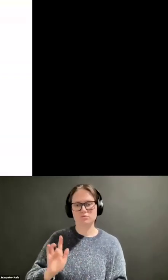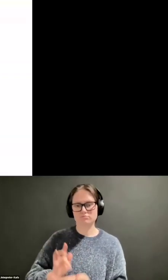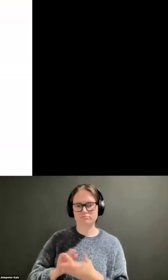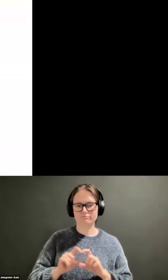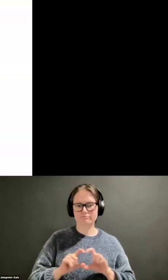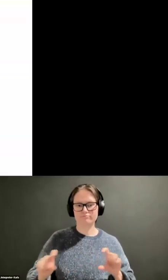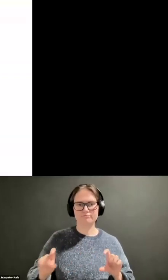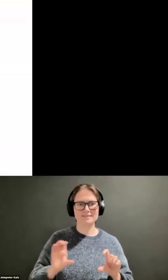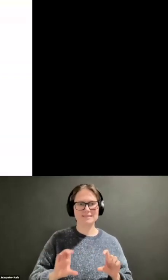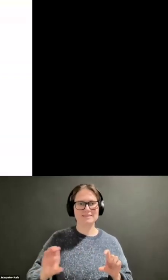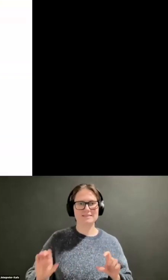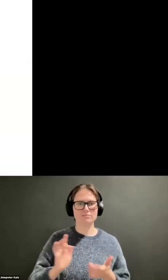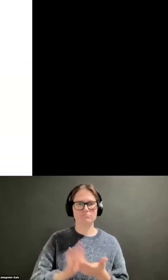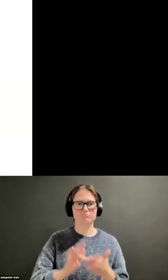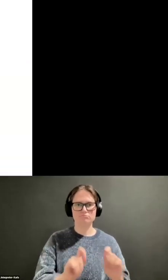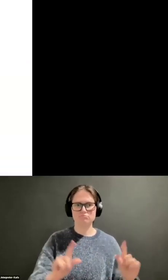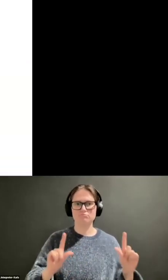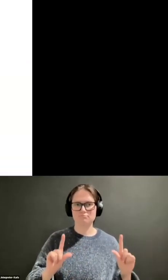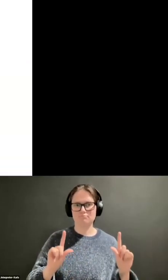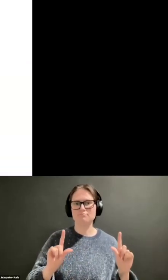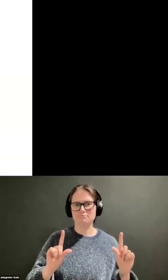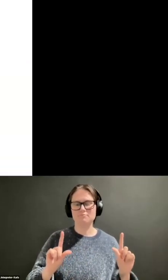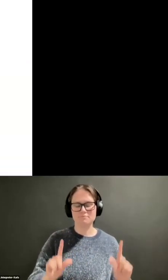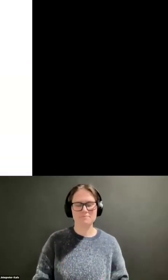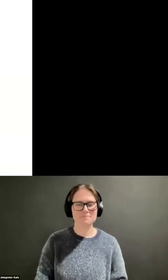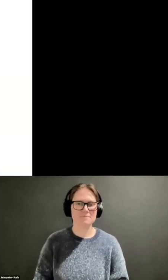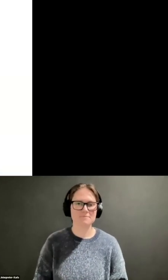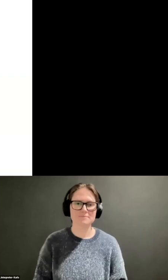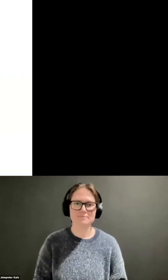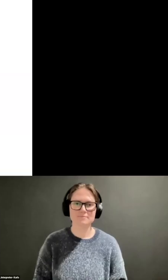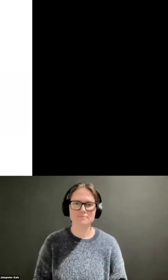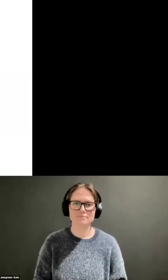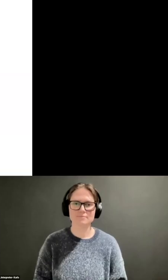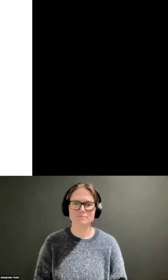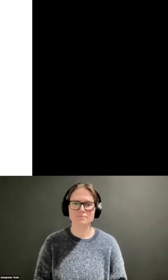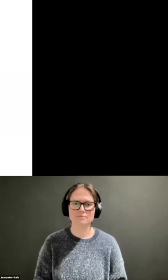caption button at the bottom of your screen. Additionally,